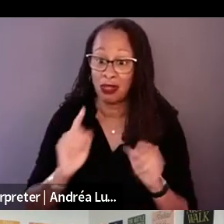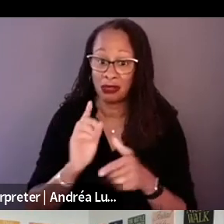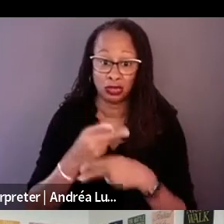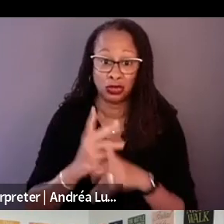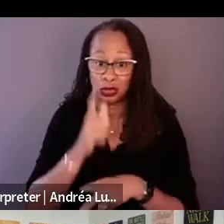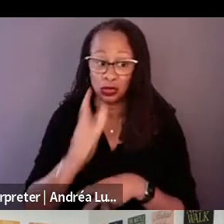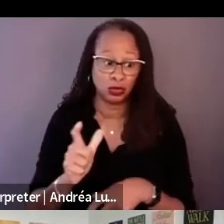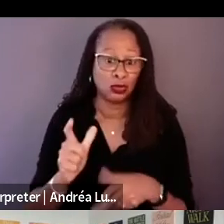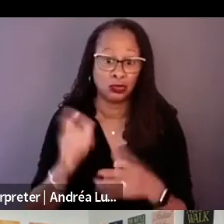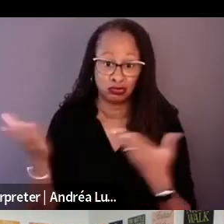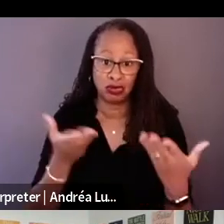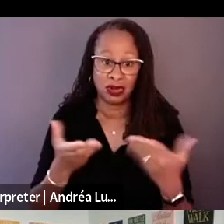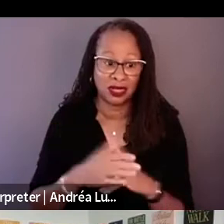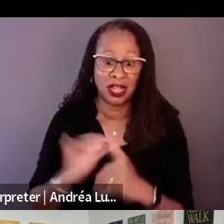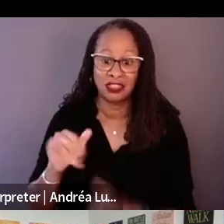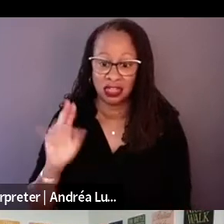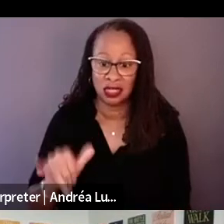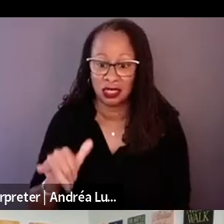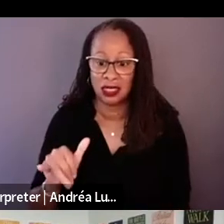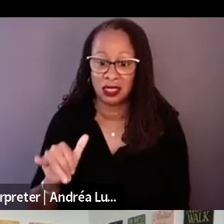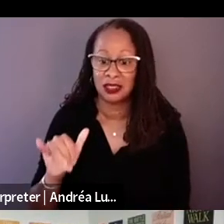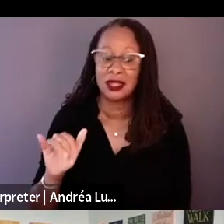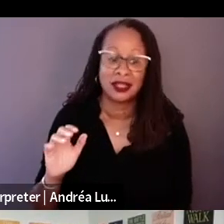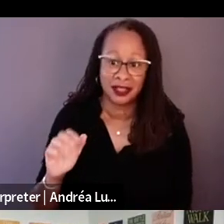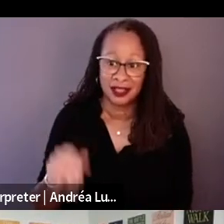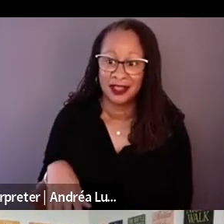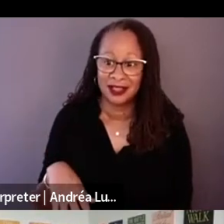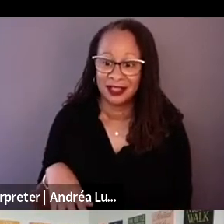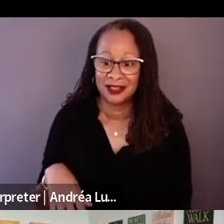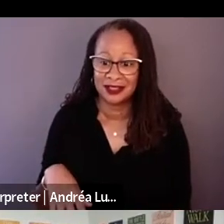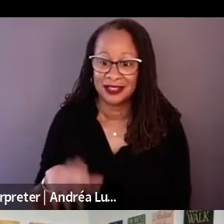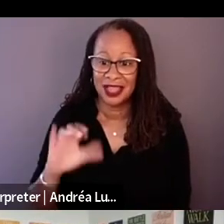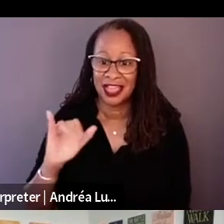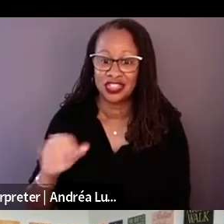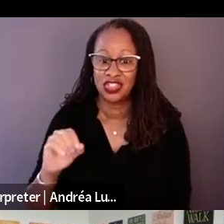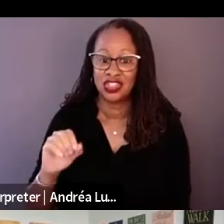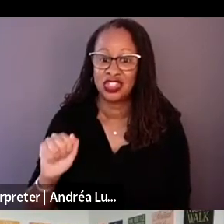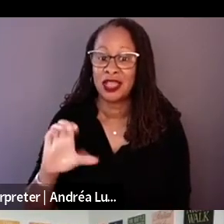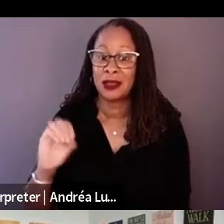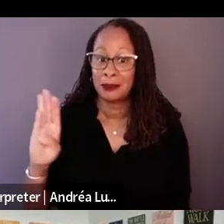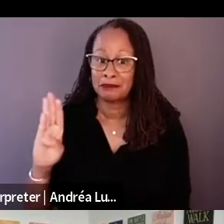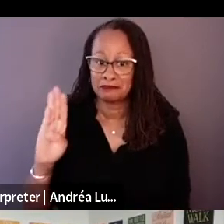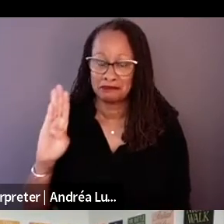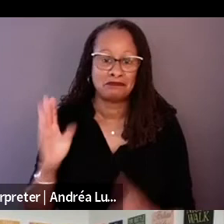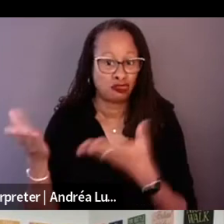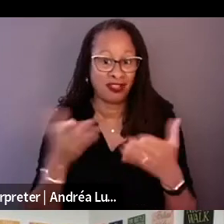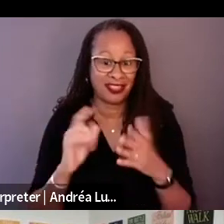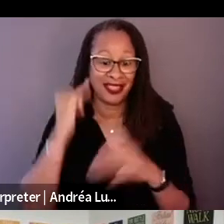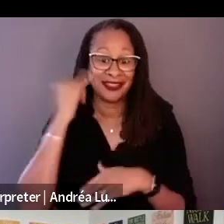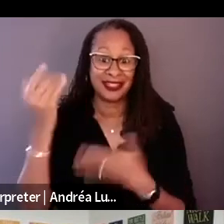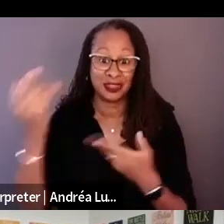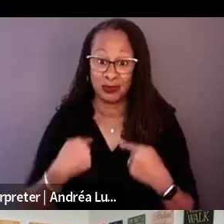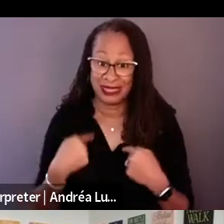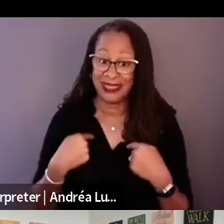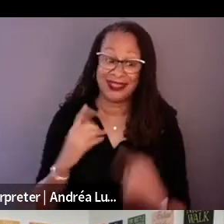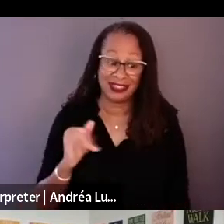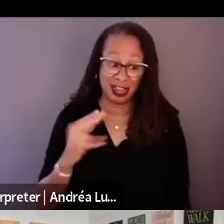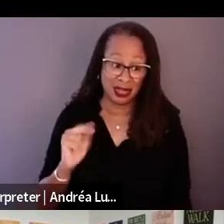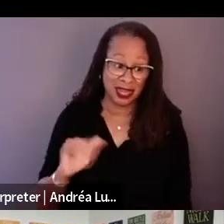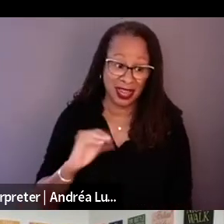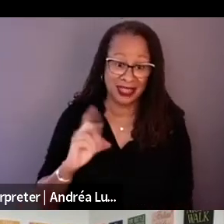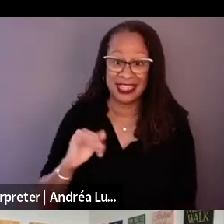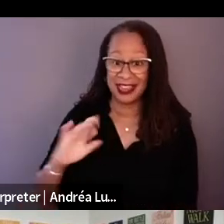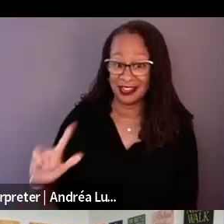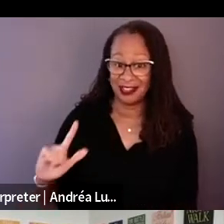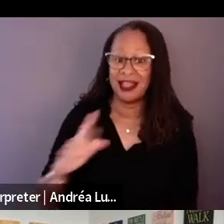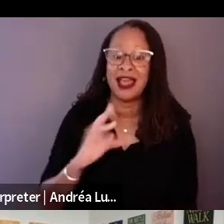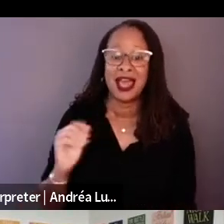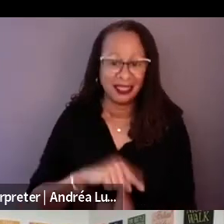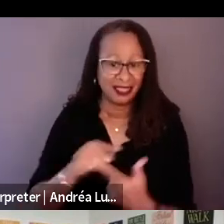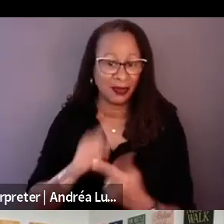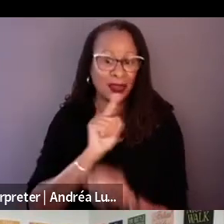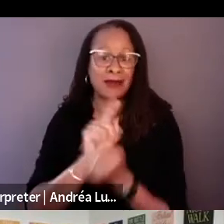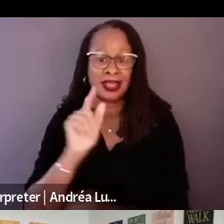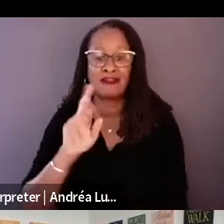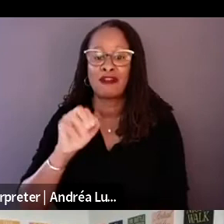Yeah, Jacob originated the idea and brought it to us, and then we met Ram and you were going make